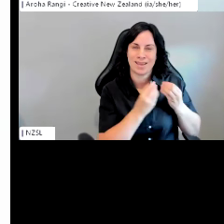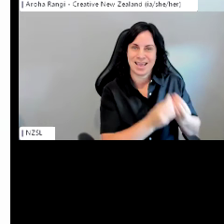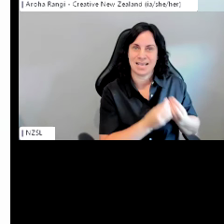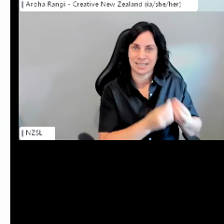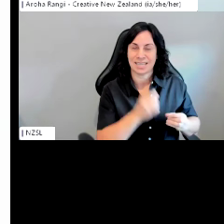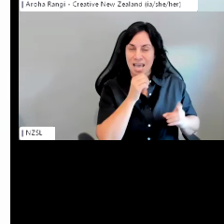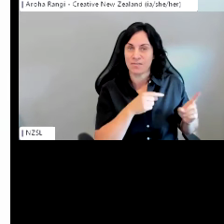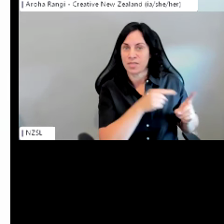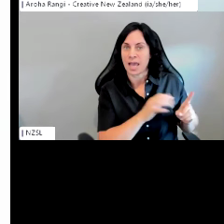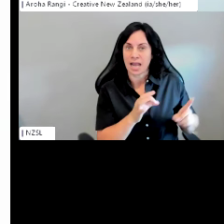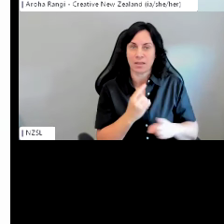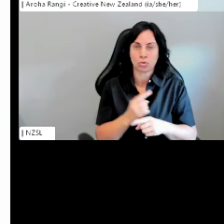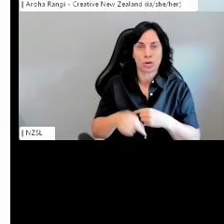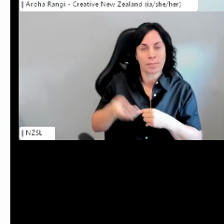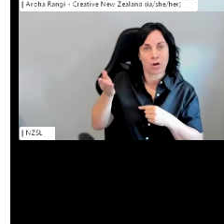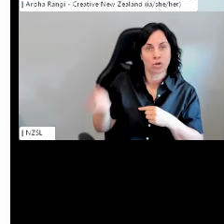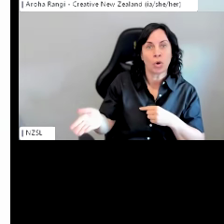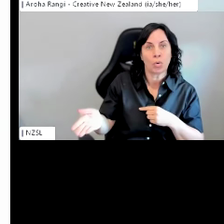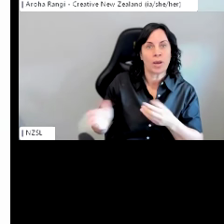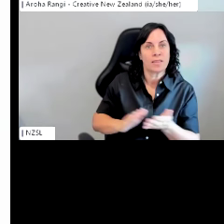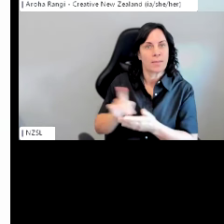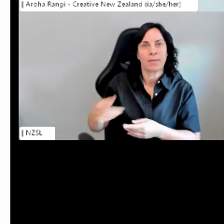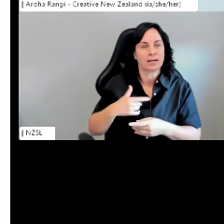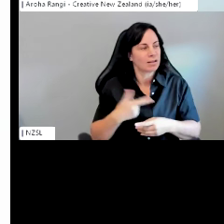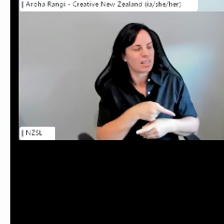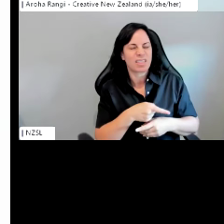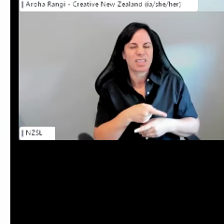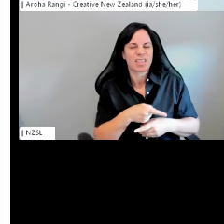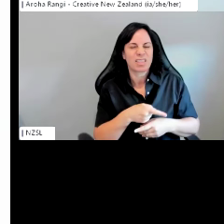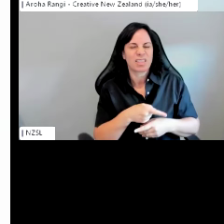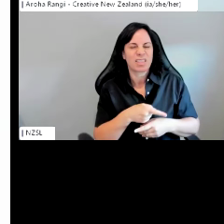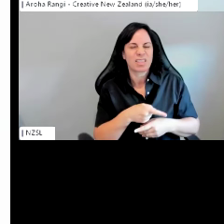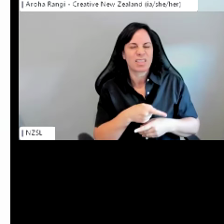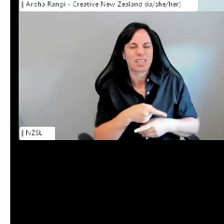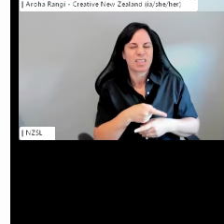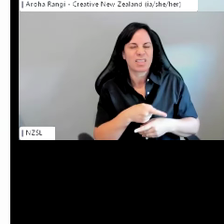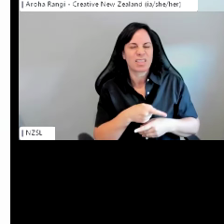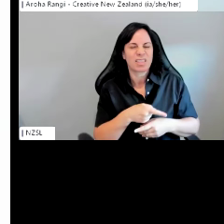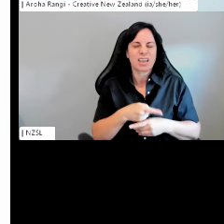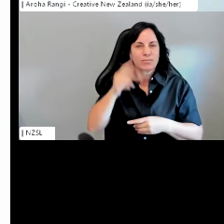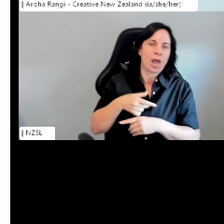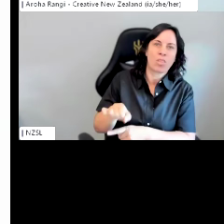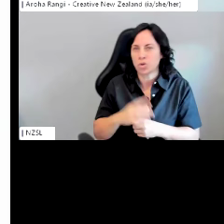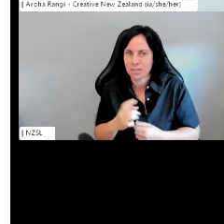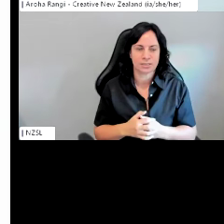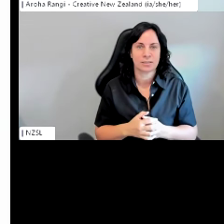your art is not being taken seriously. If these people are not in your audience, then you're,